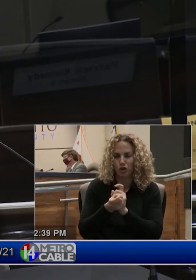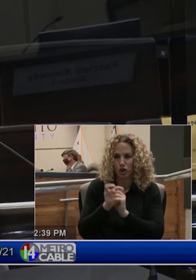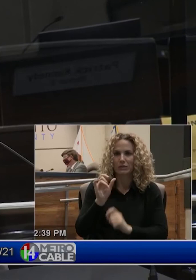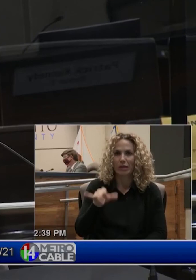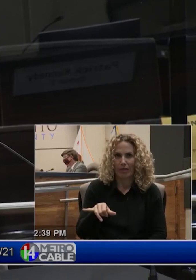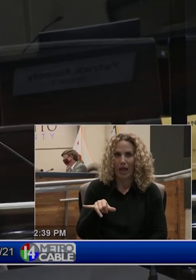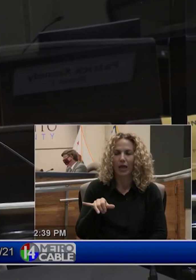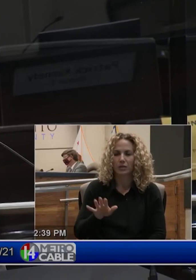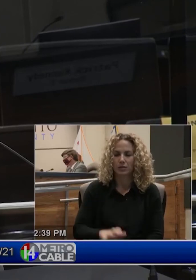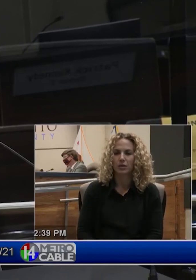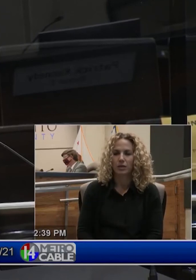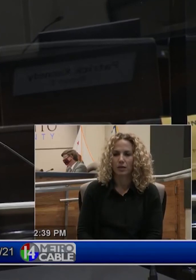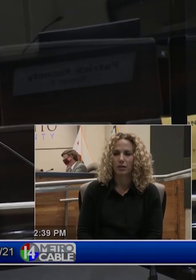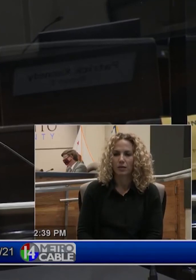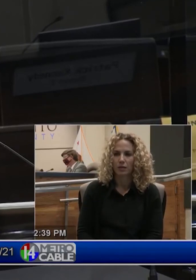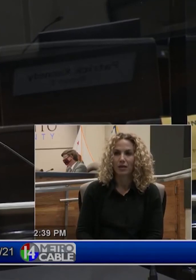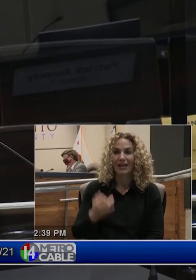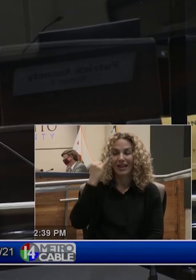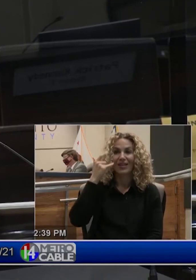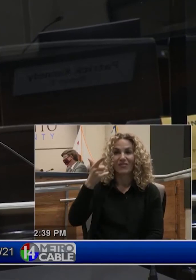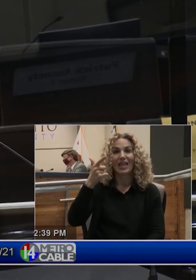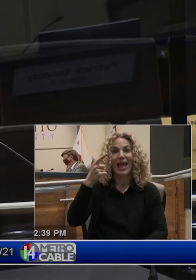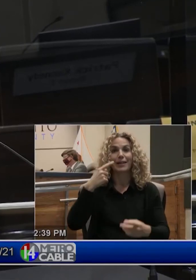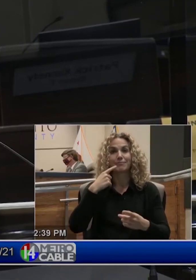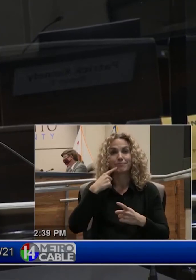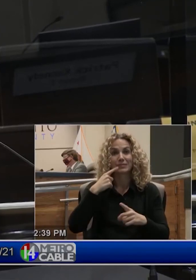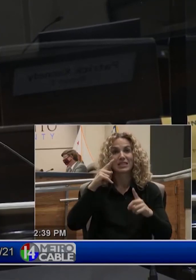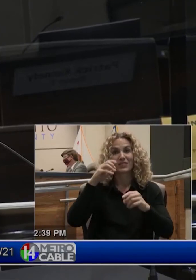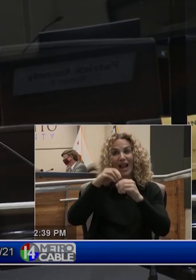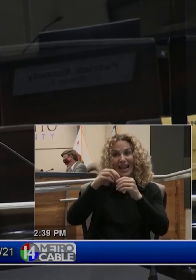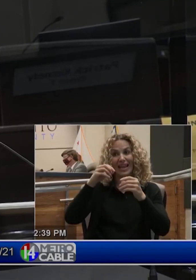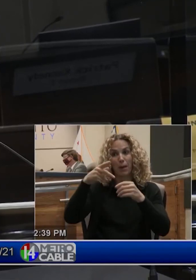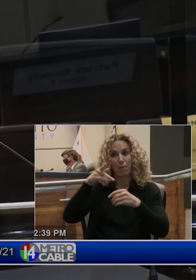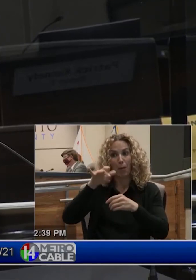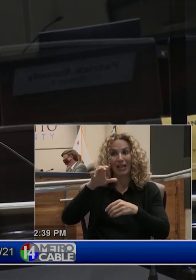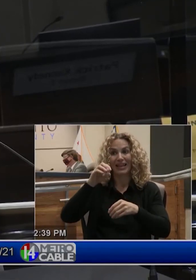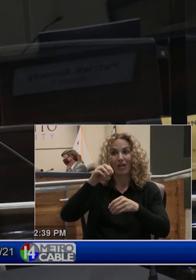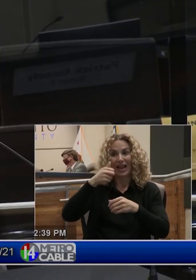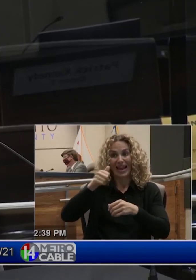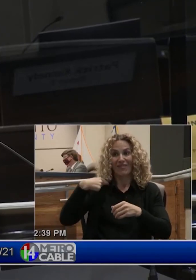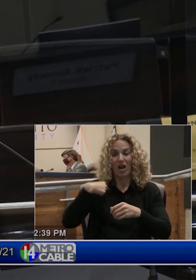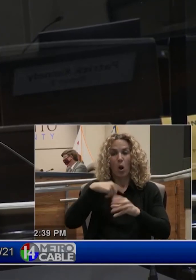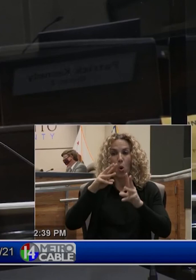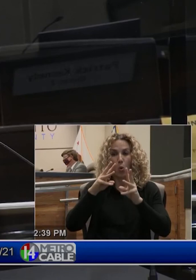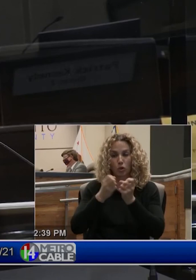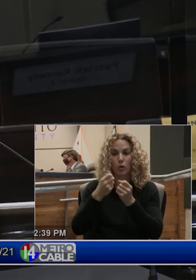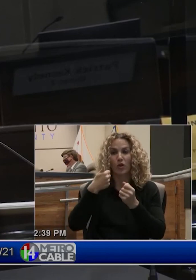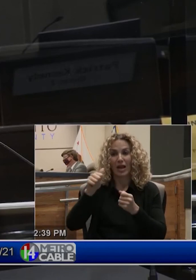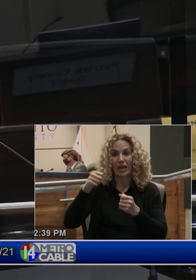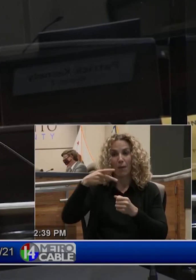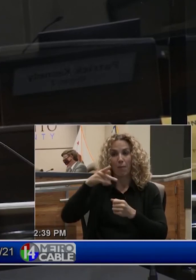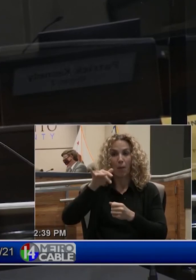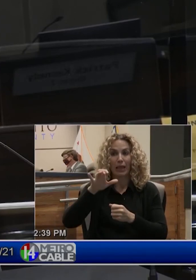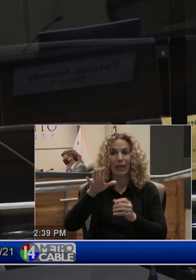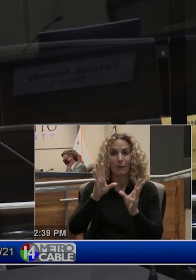YOU, OR FROM AN INVESTIGATION, YOU HAVE THE INVESTIGATION, YOU HAVE THE OPTION TO ADJUST THAT. OPTION TO ADJUST THAT. IF THEY TESTIFY TO THAT, WE'LL